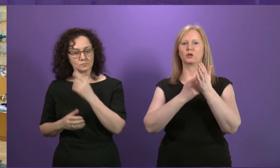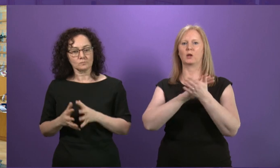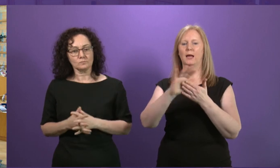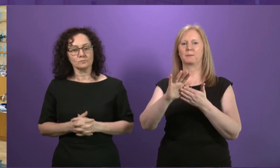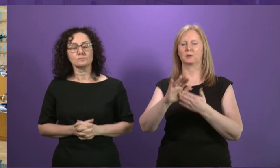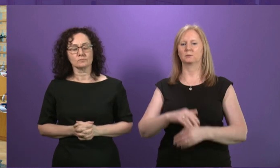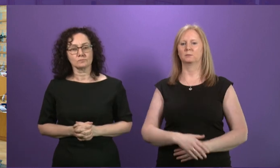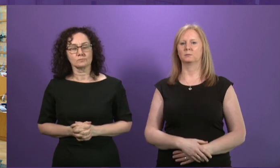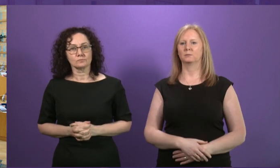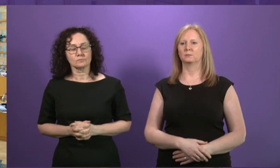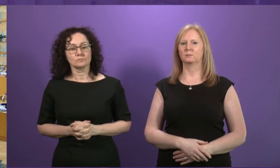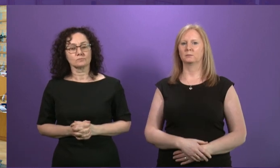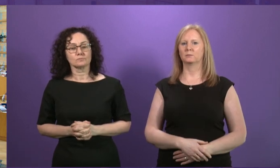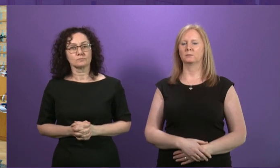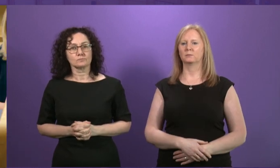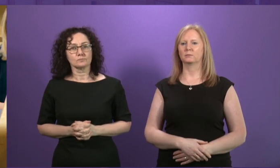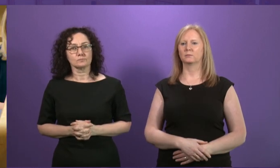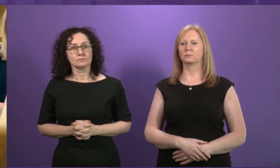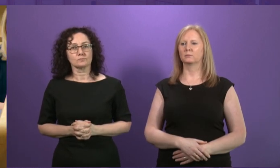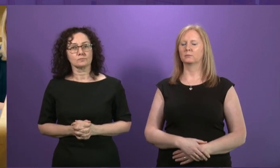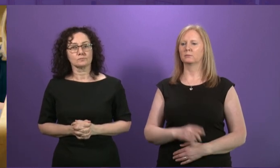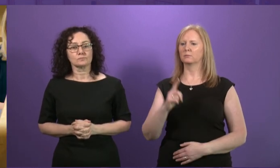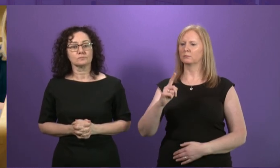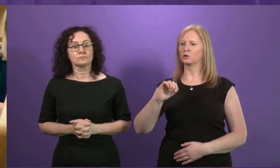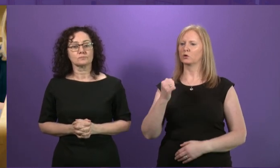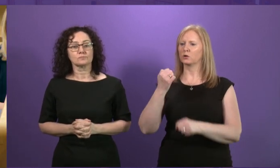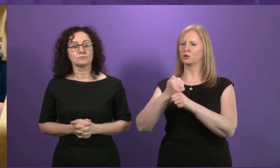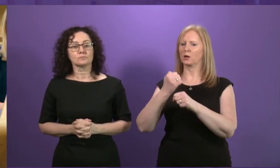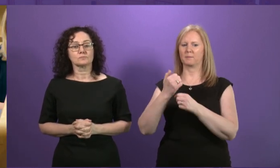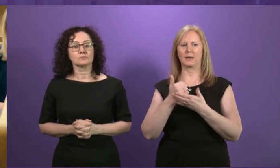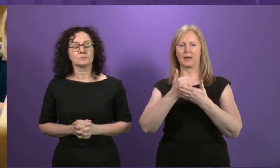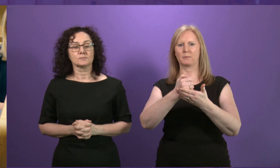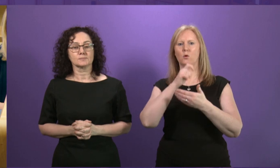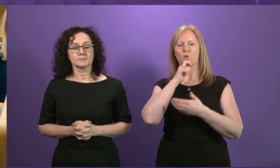To ask the First Minister what action the Scottish Government is taking to help people who have bipolar disorder.